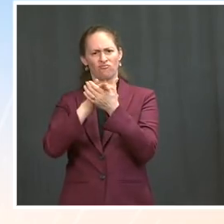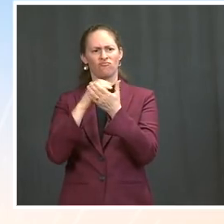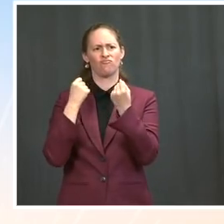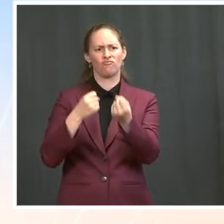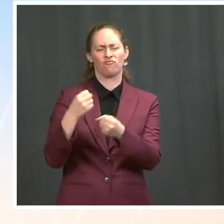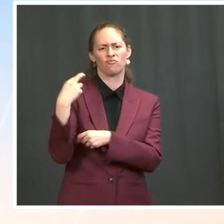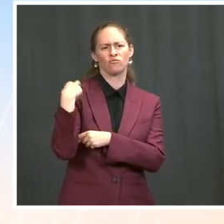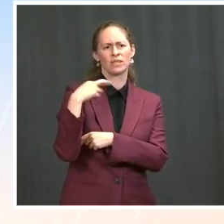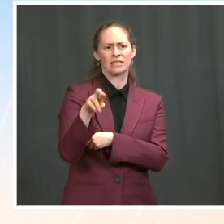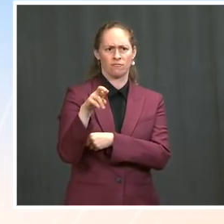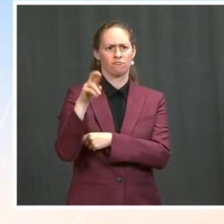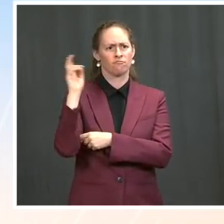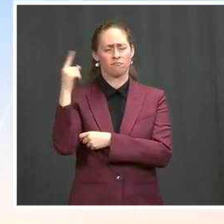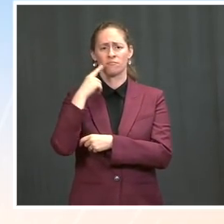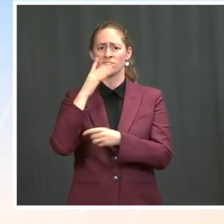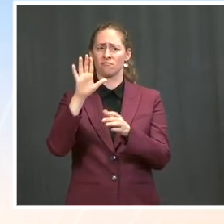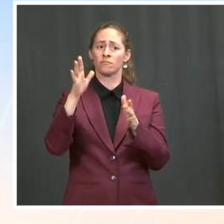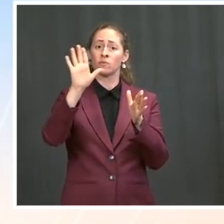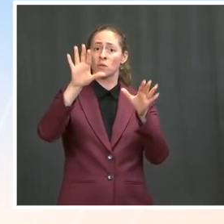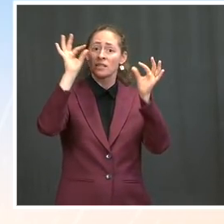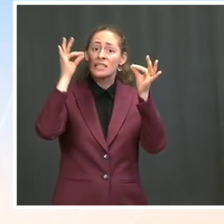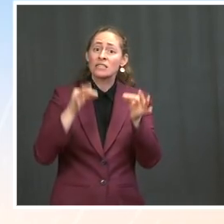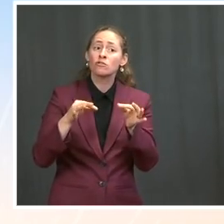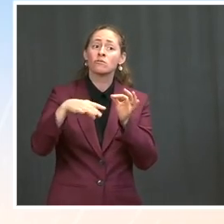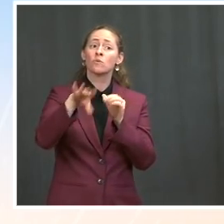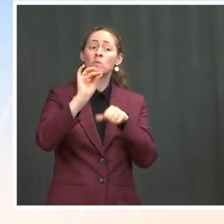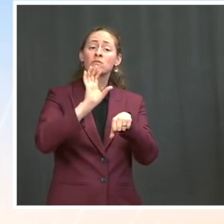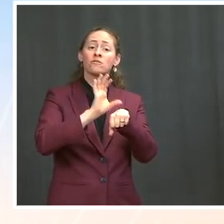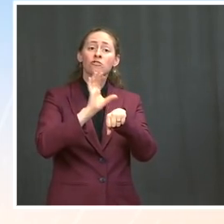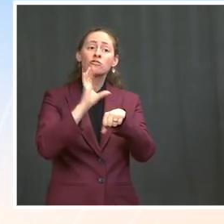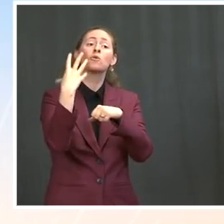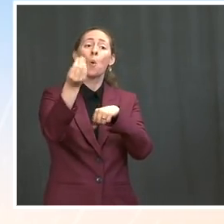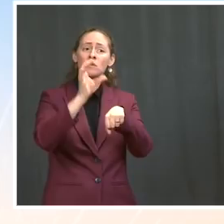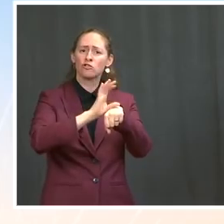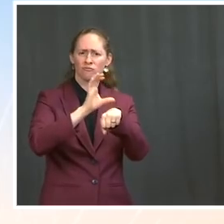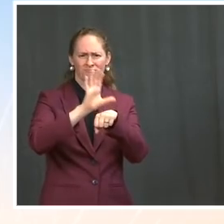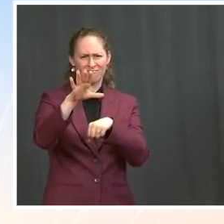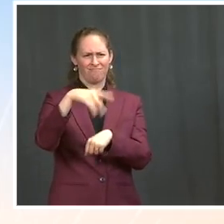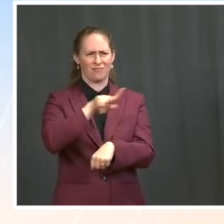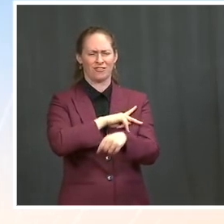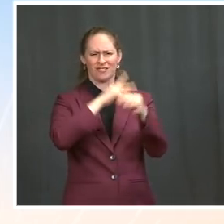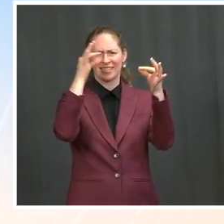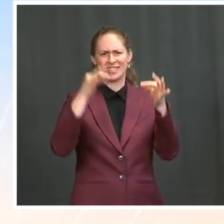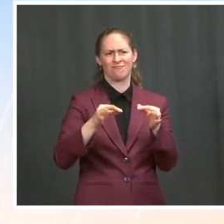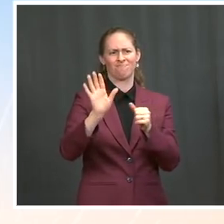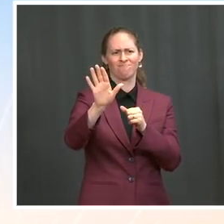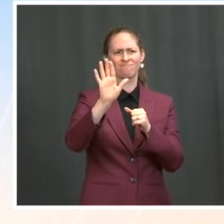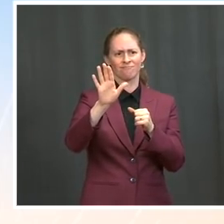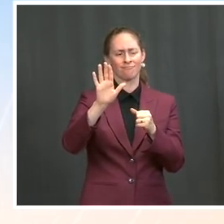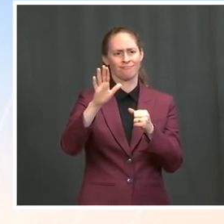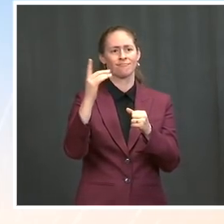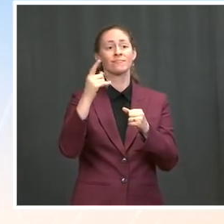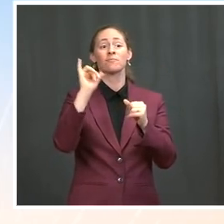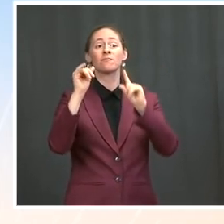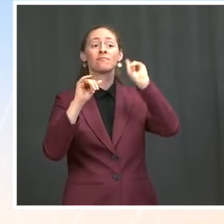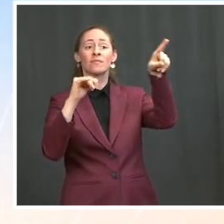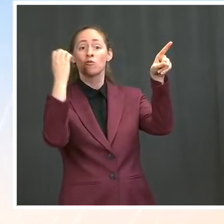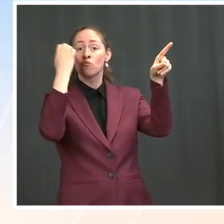He goes to church, as you know, nearly every weekend. He even went when we were on our overseas trip. But it's personal to him.